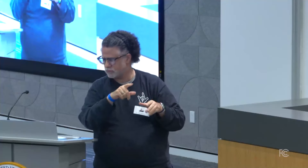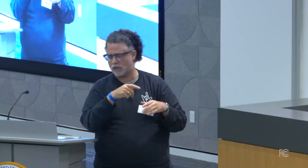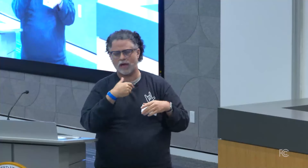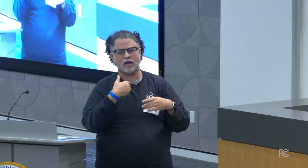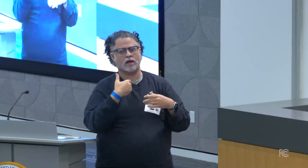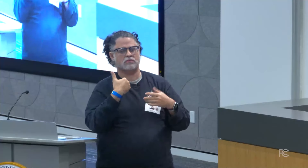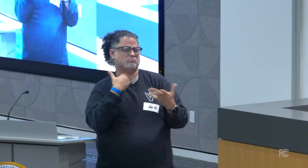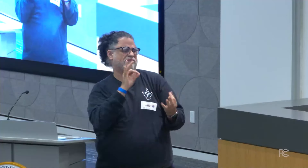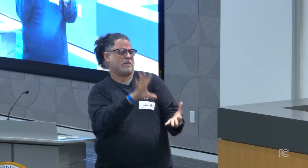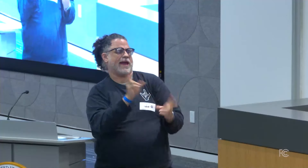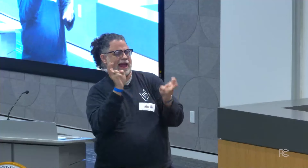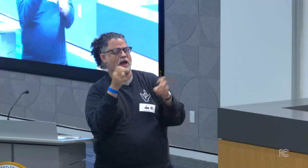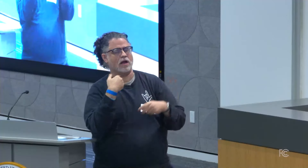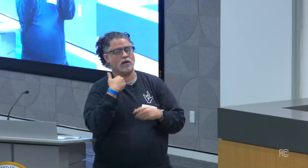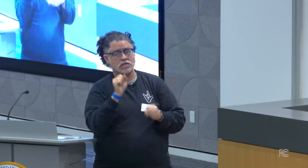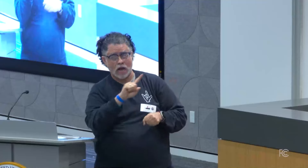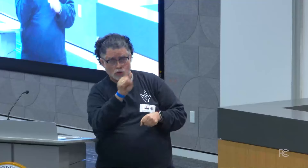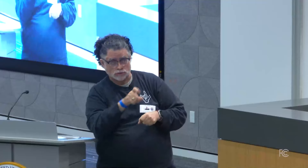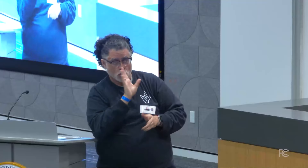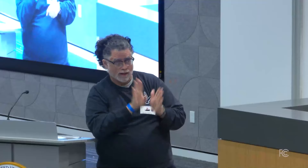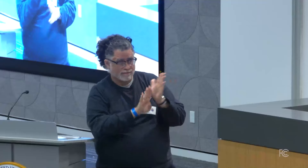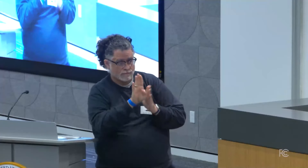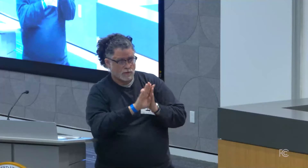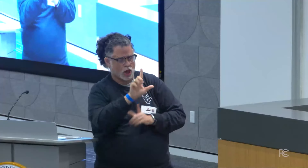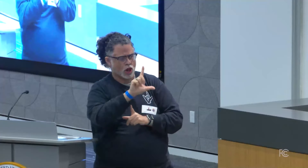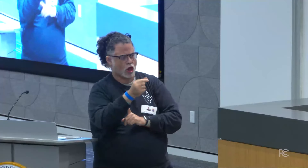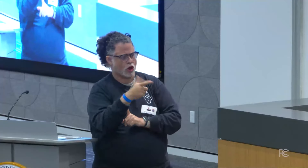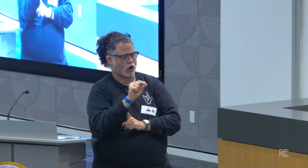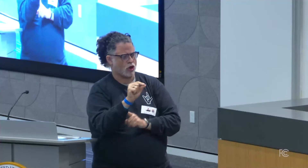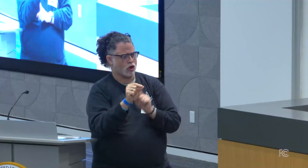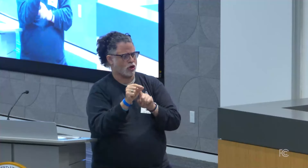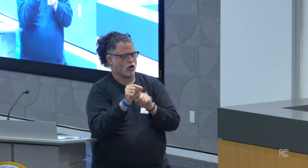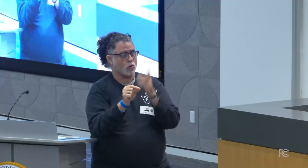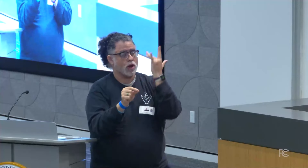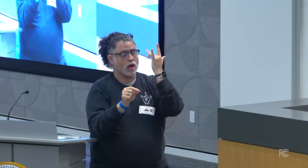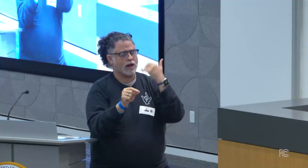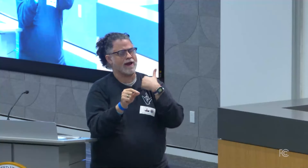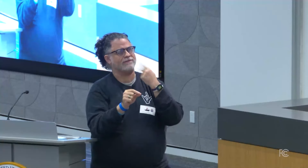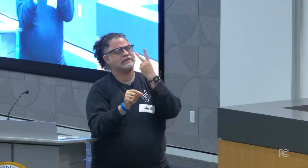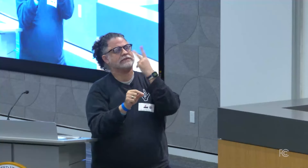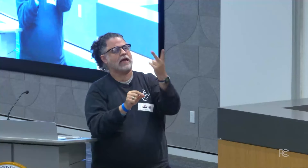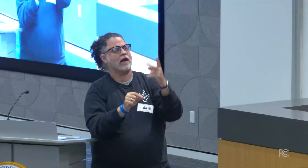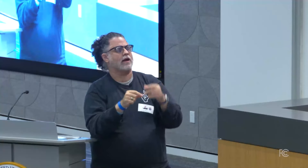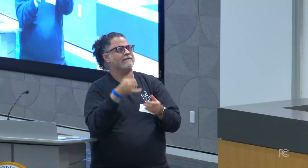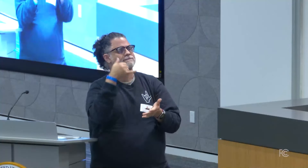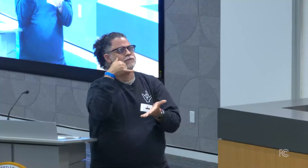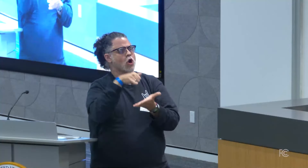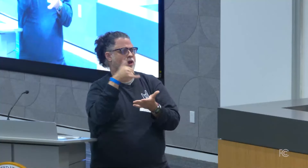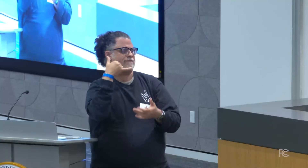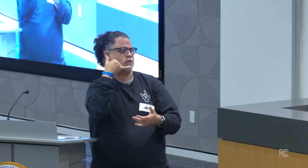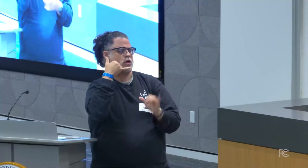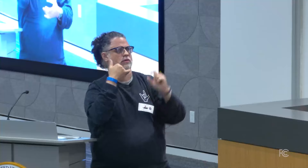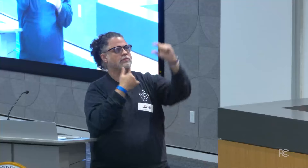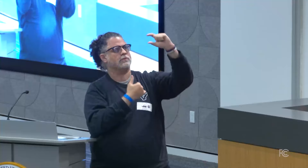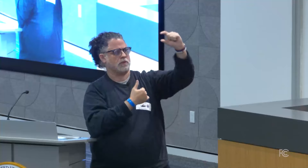AND I KNOW THIS QUESTION MIGHT BE DIFFICULT FOR THESE PANELISTS TO ANSWER. BUT I'M WONDERING IF THE FCC IS GOING TO URGE OTHER AGENCIES TO ESTABLISH A PLAN